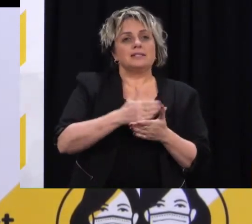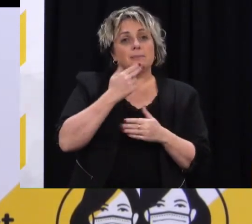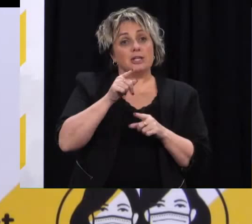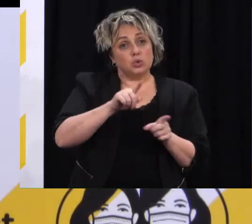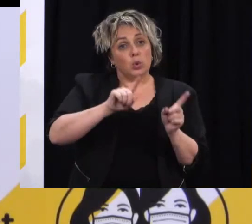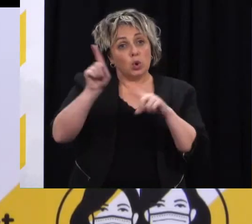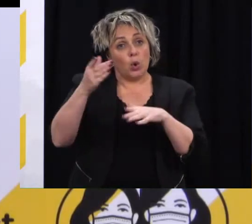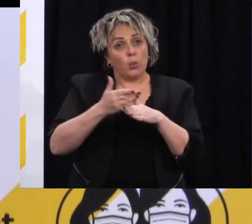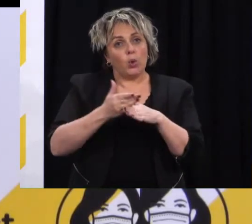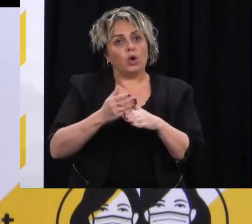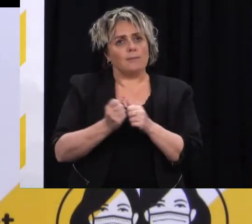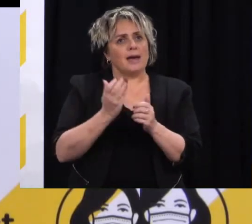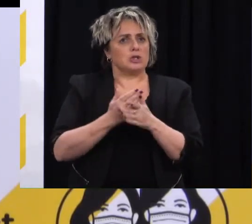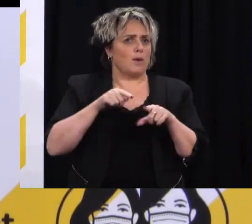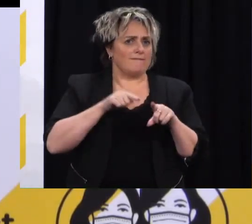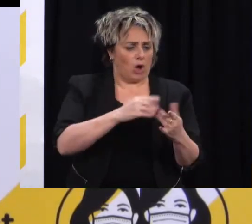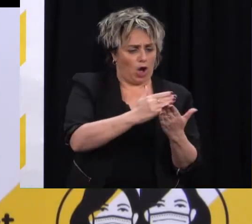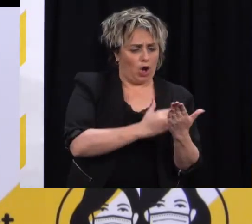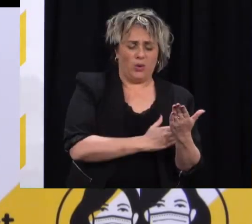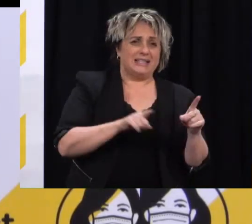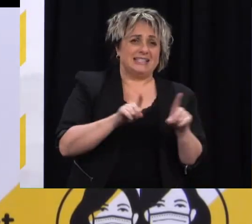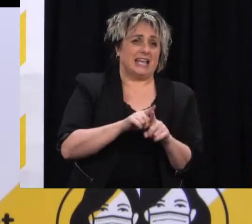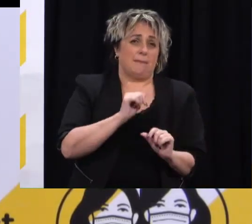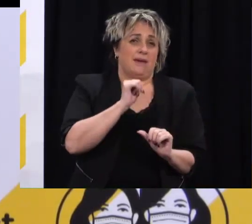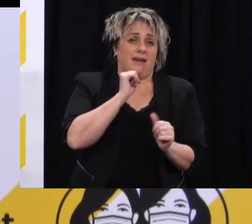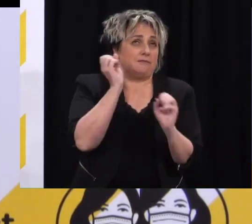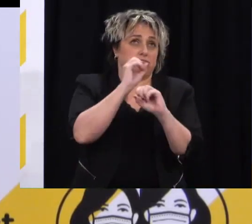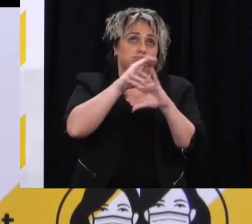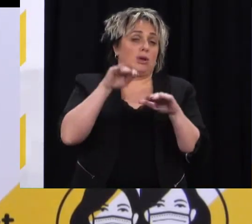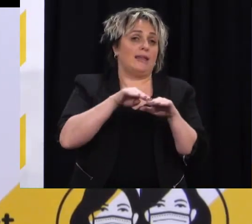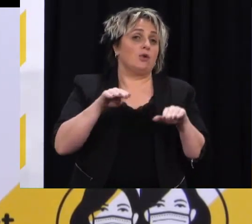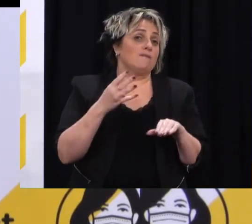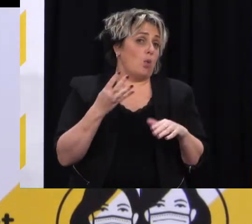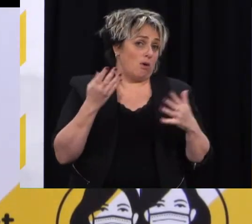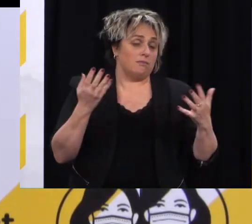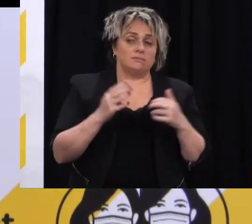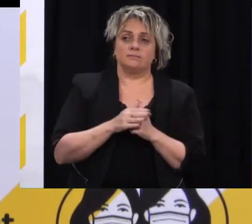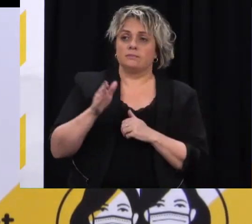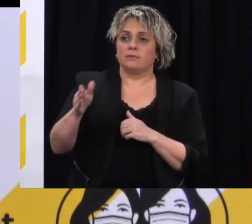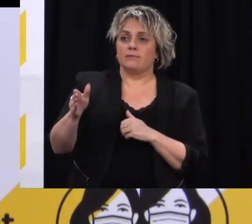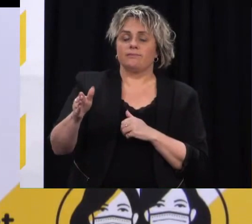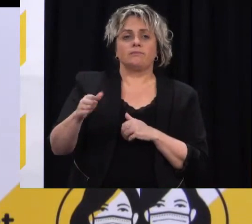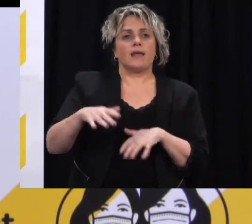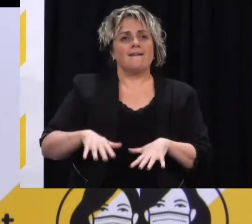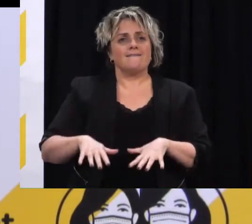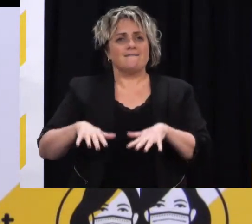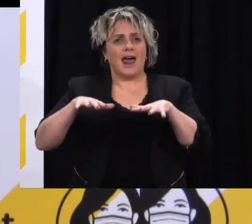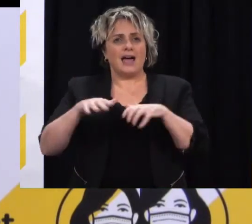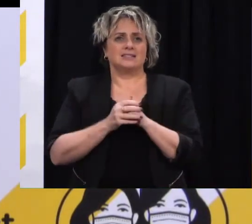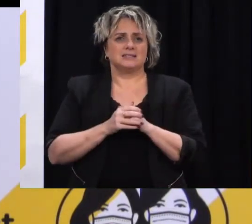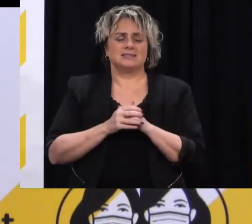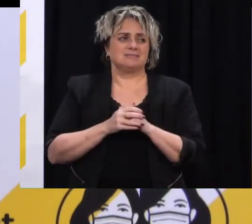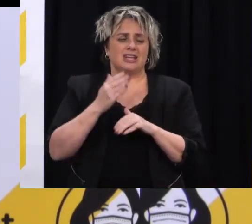precautions in the workplace obviously are the same. We're